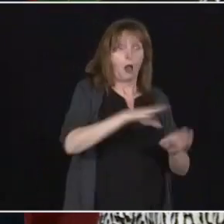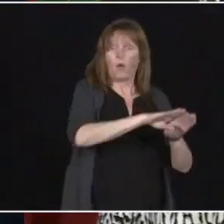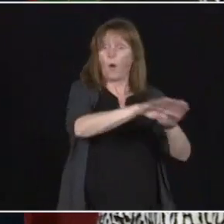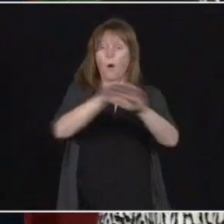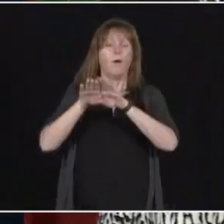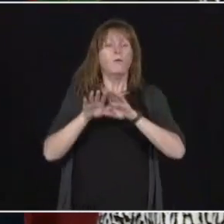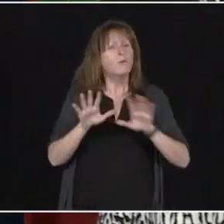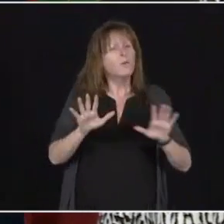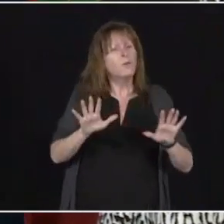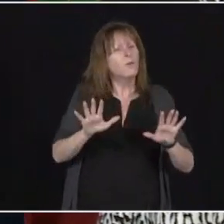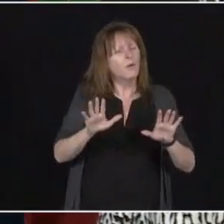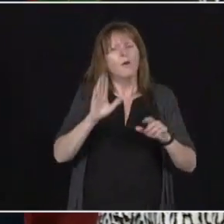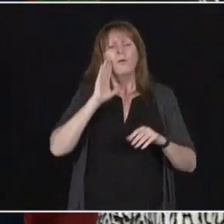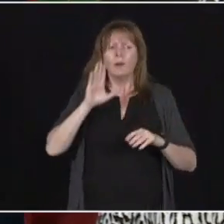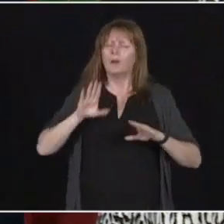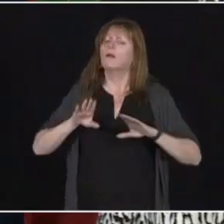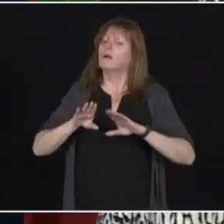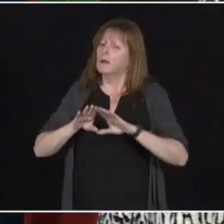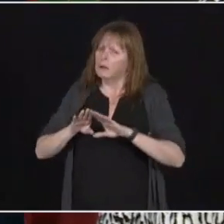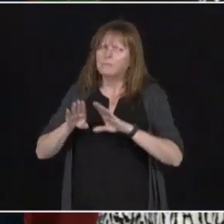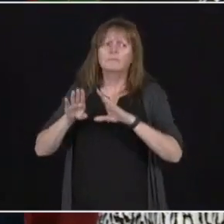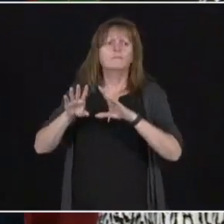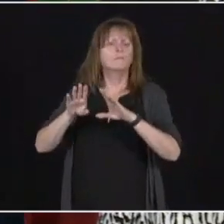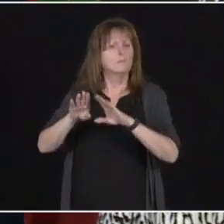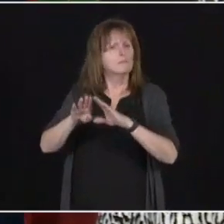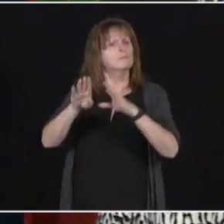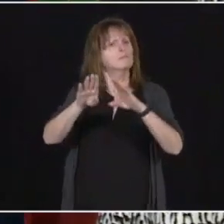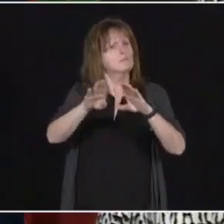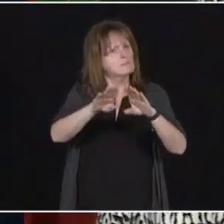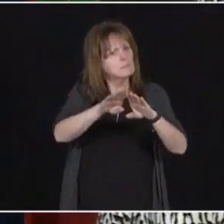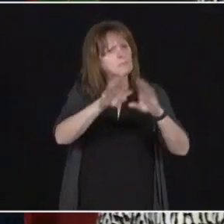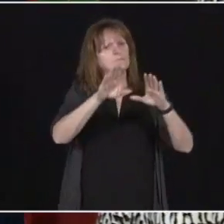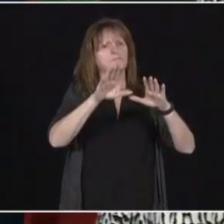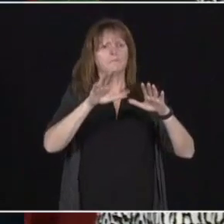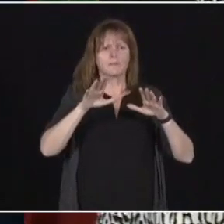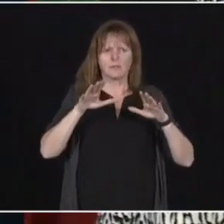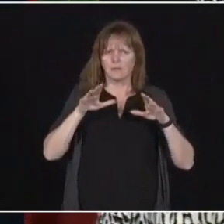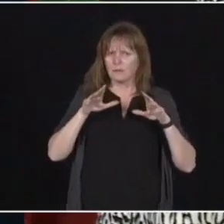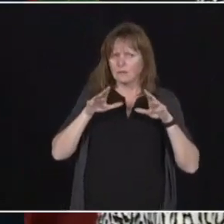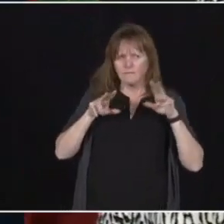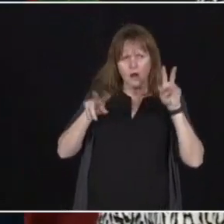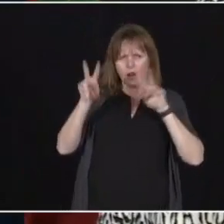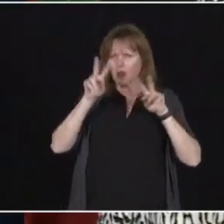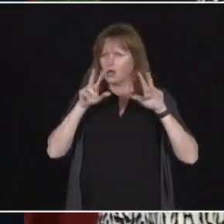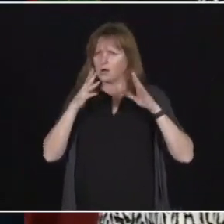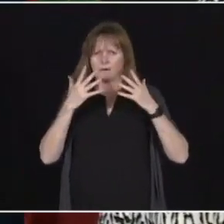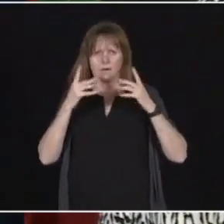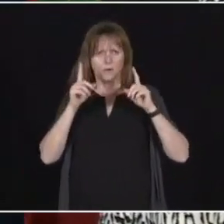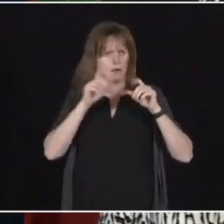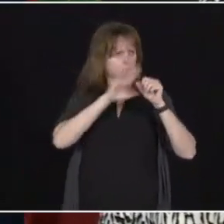We are going to move forward with reopening. We are looking at a regional plan as well.